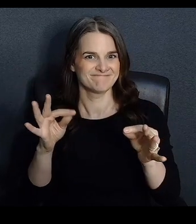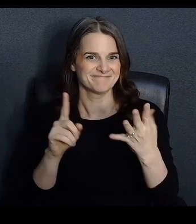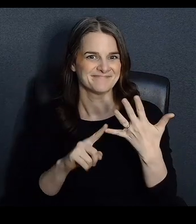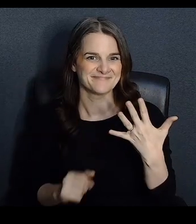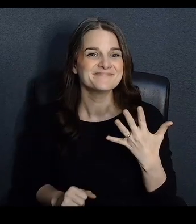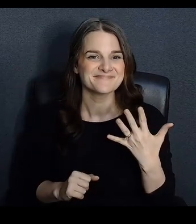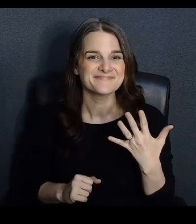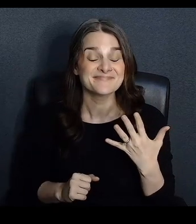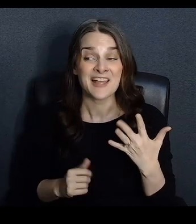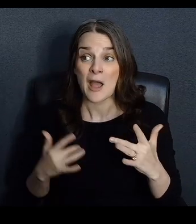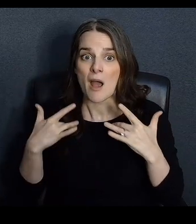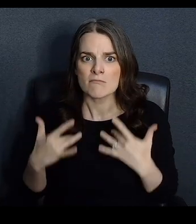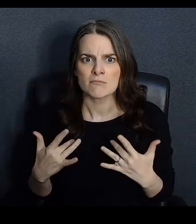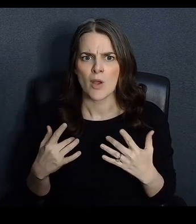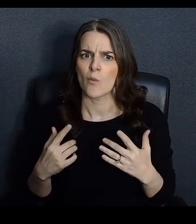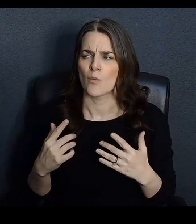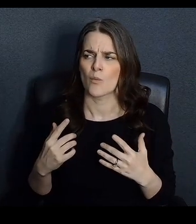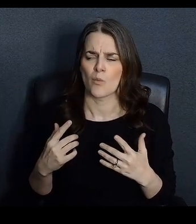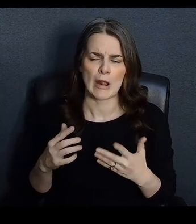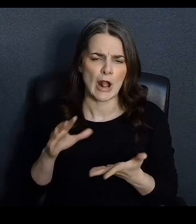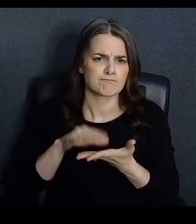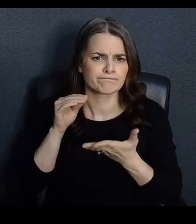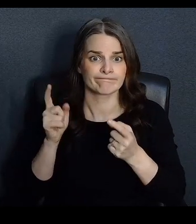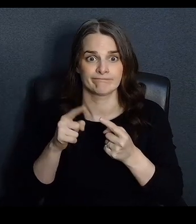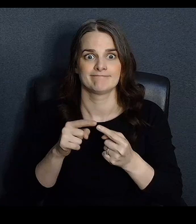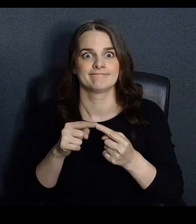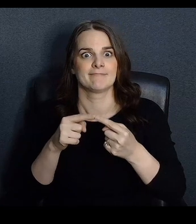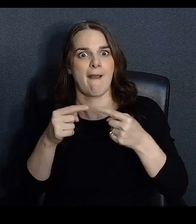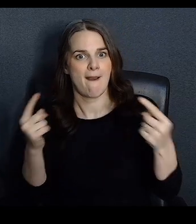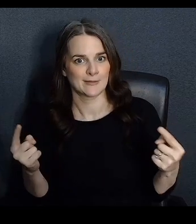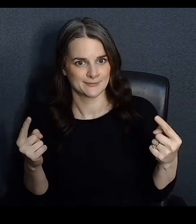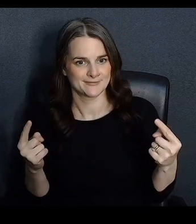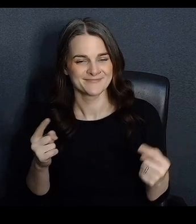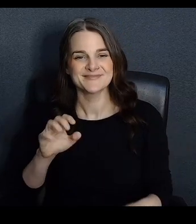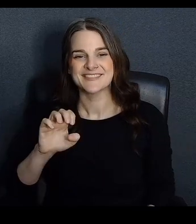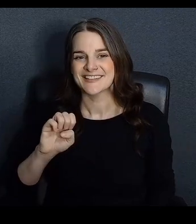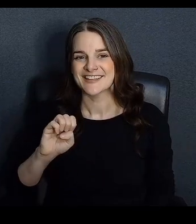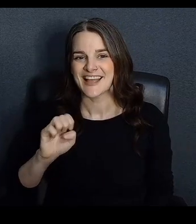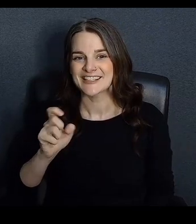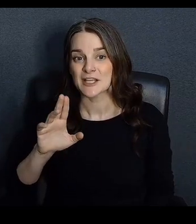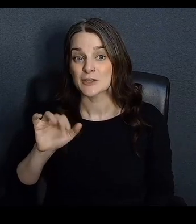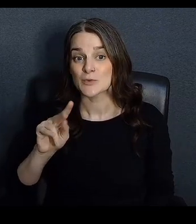We often hear about the flip side of executive function, meaning executive dysfunction.